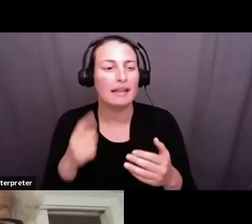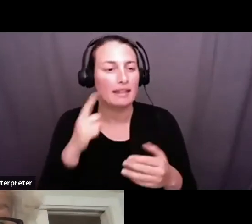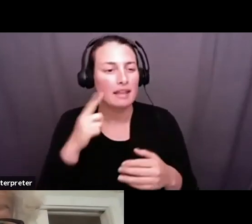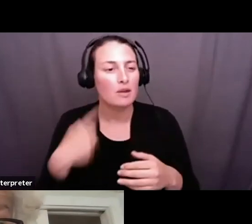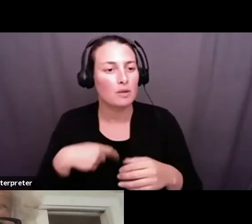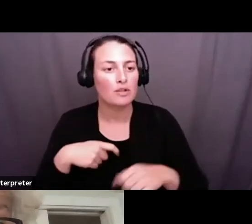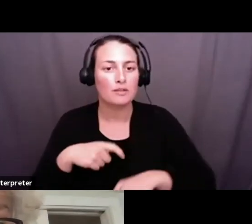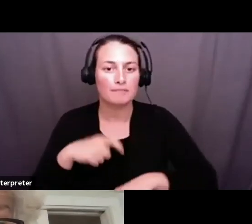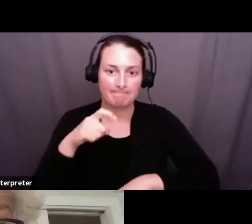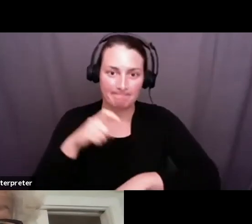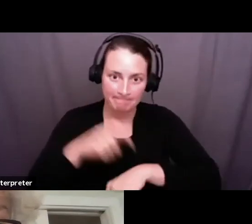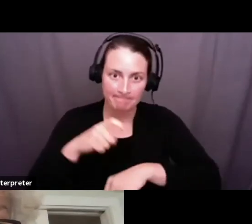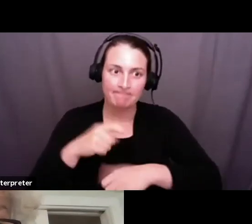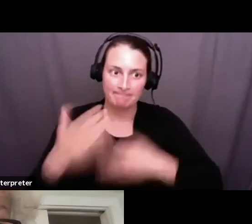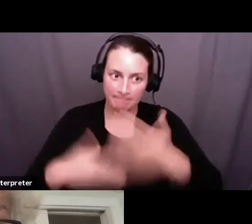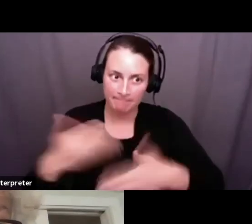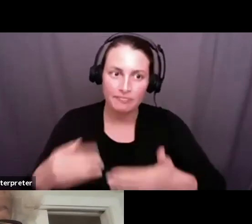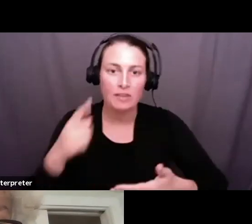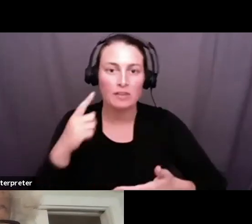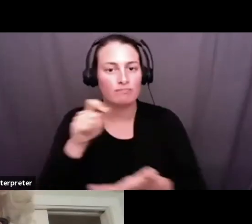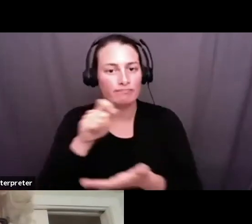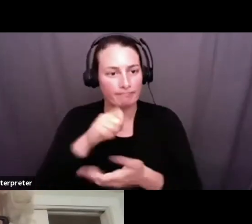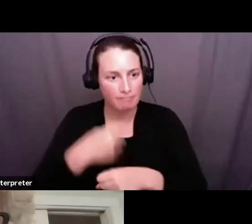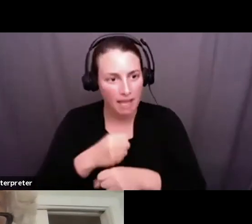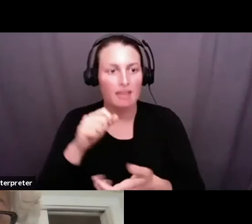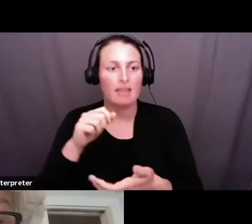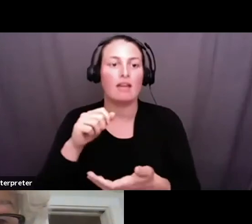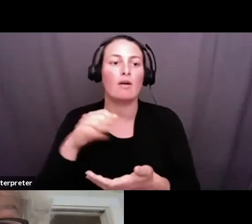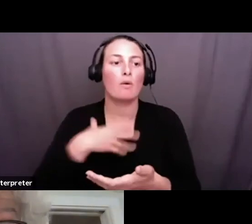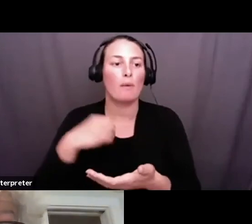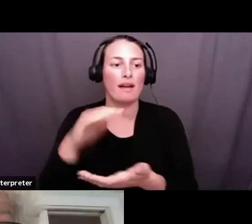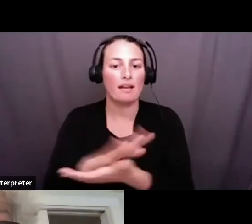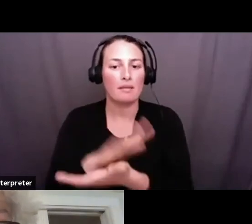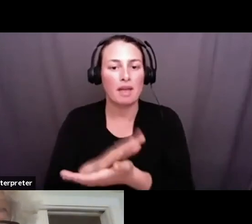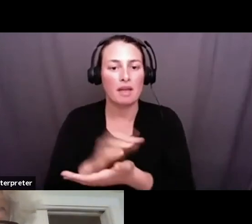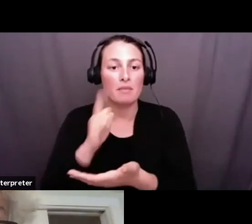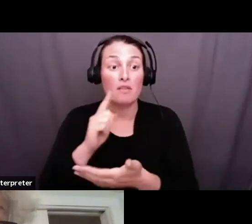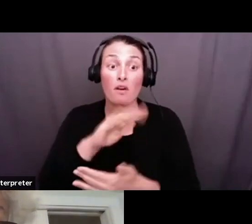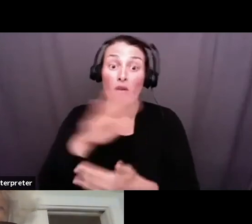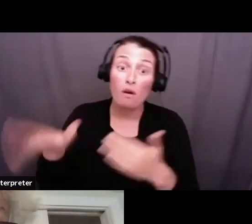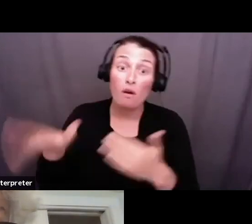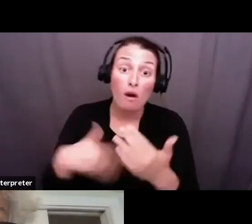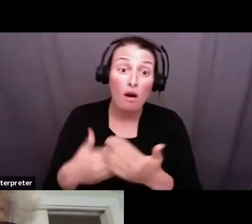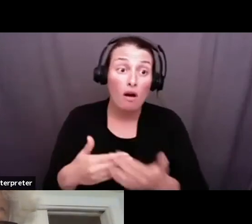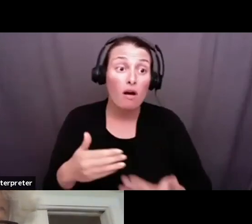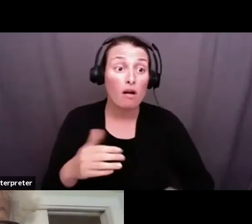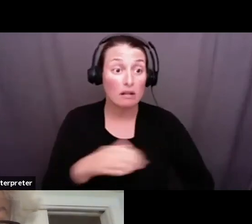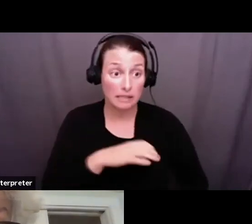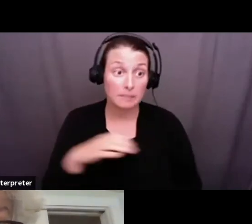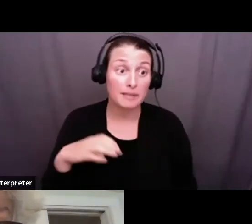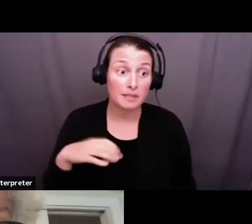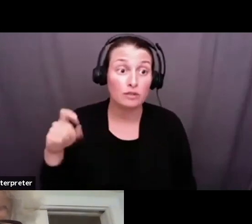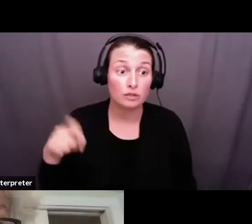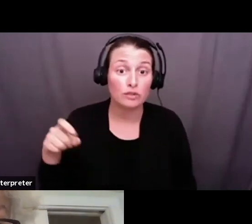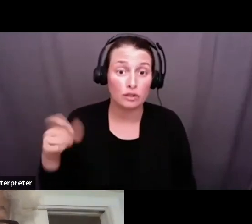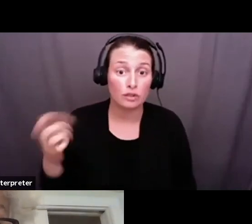for some of these for all of the committees. Because there’s a lot going on in science